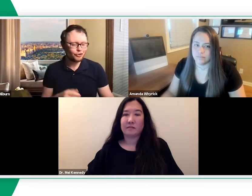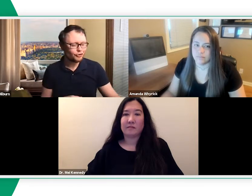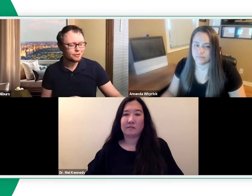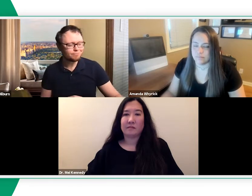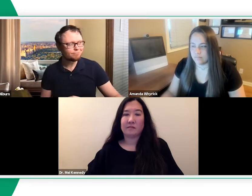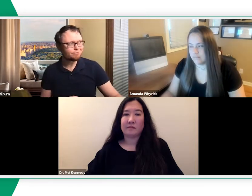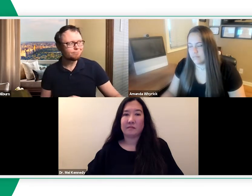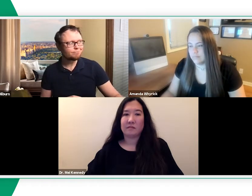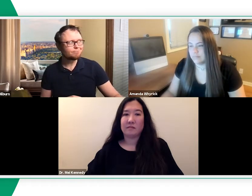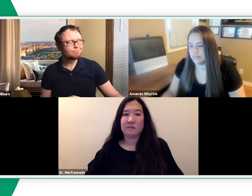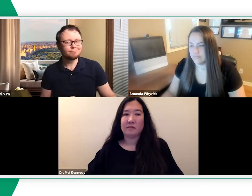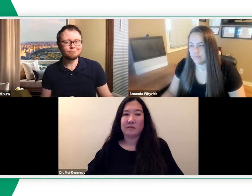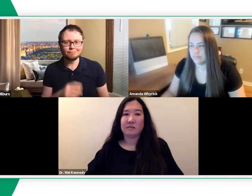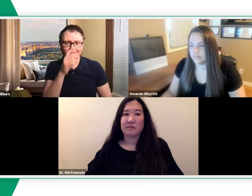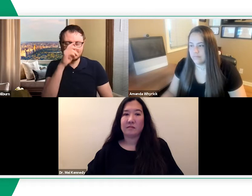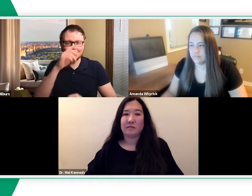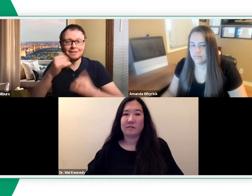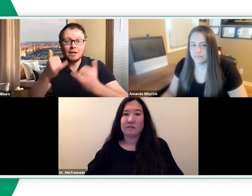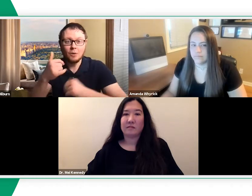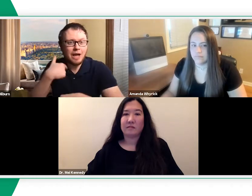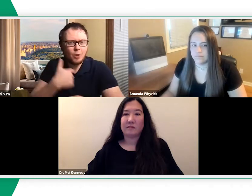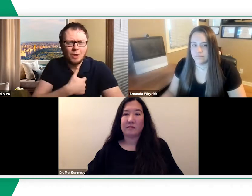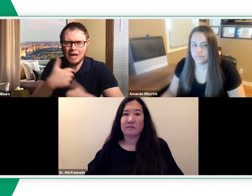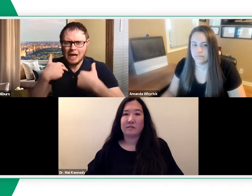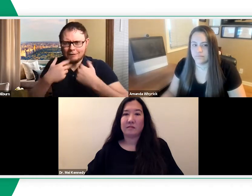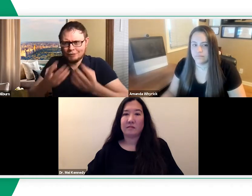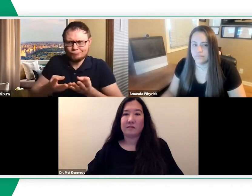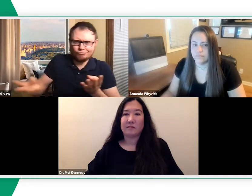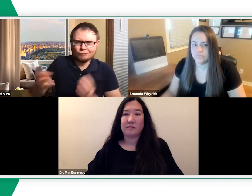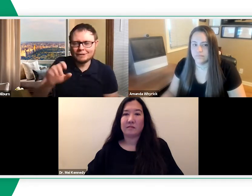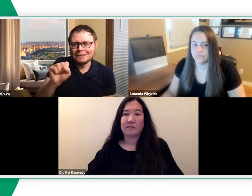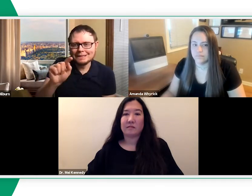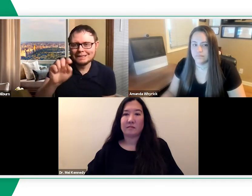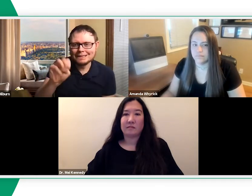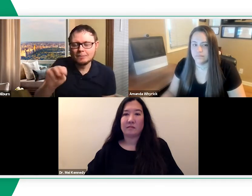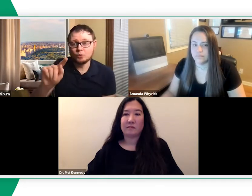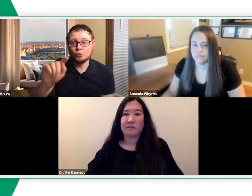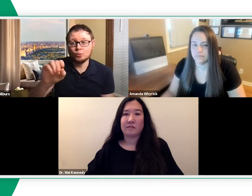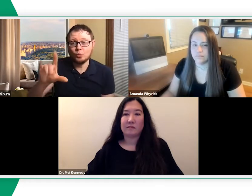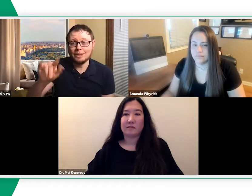Without them, we certainly would not be here today.